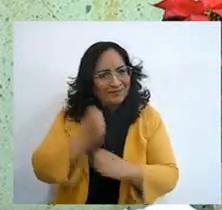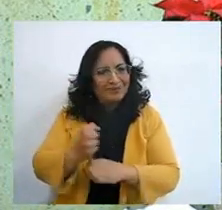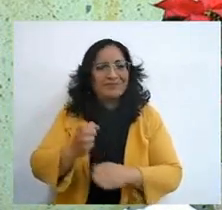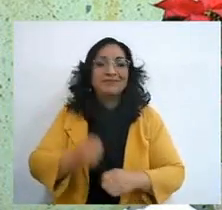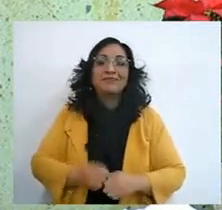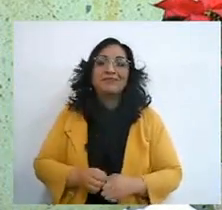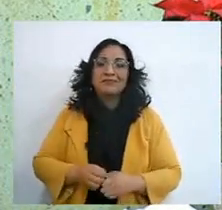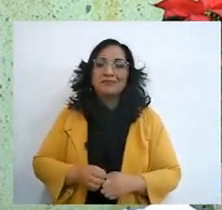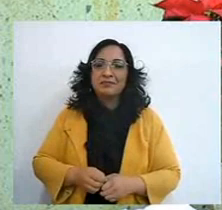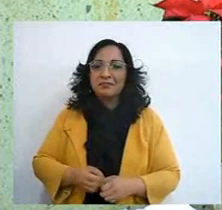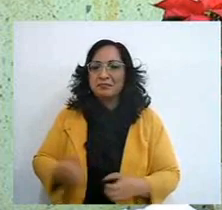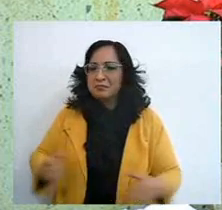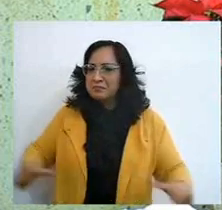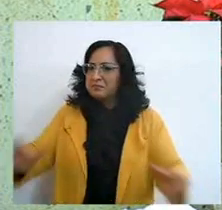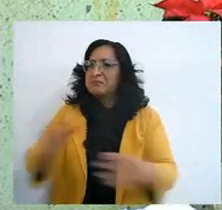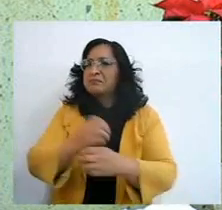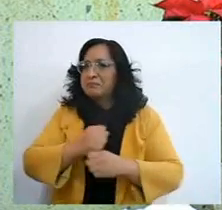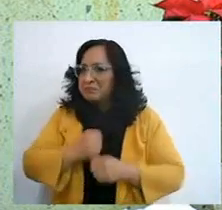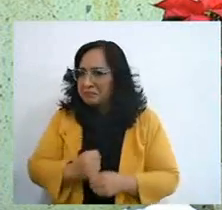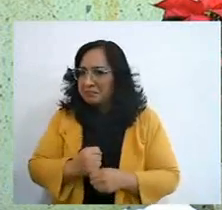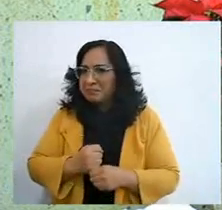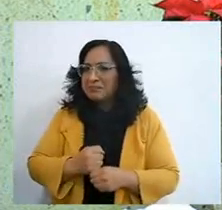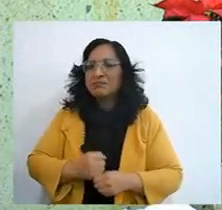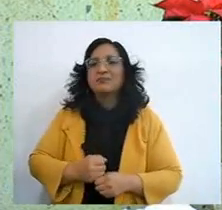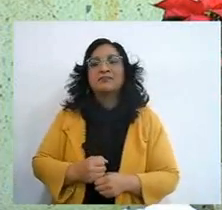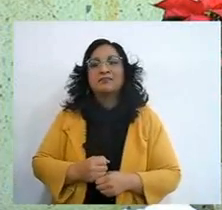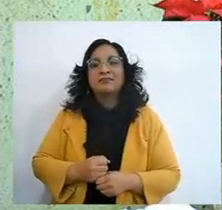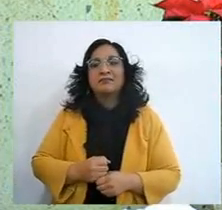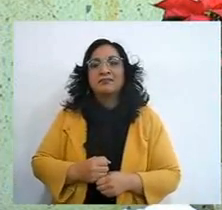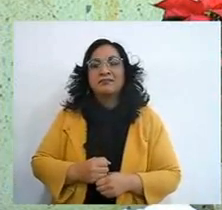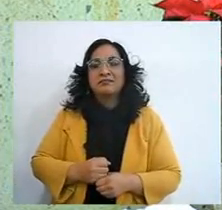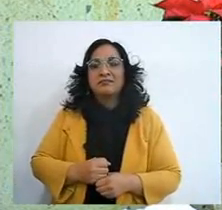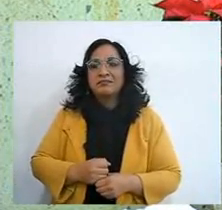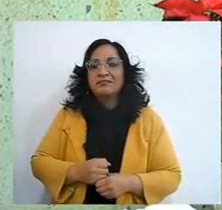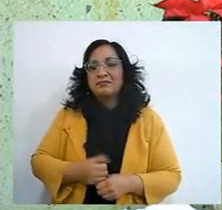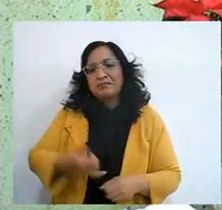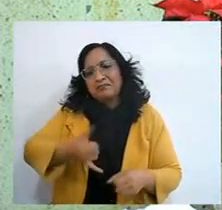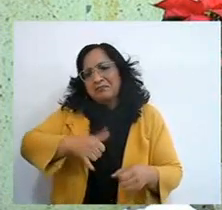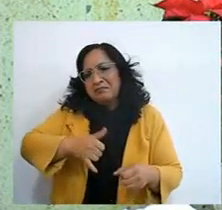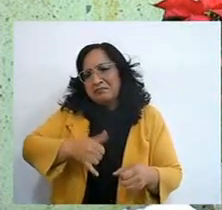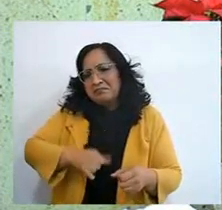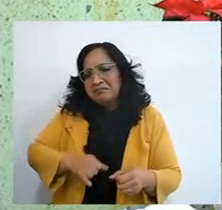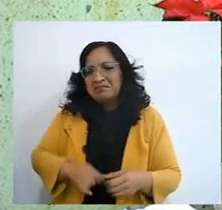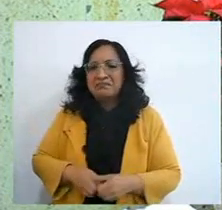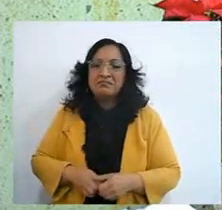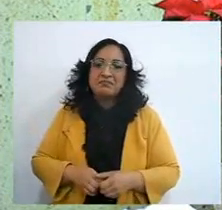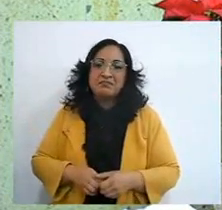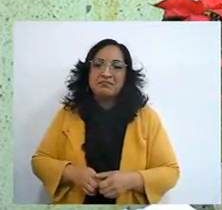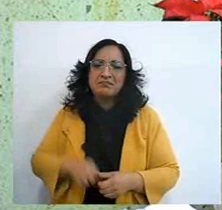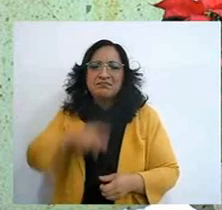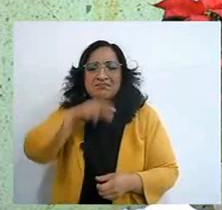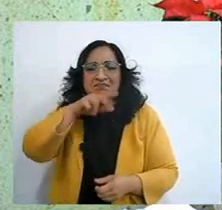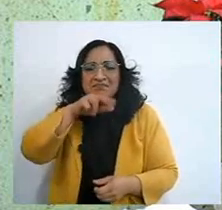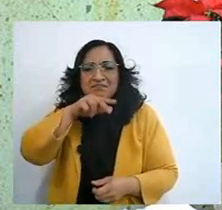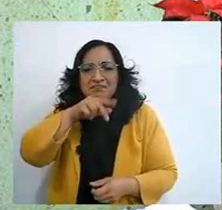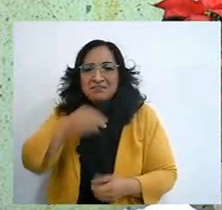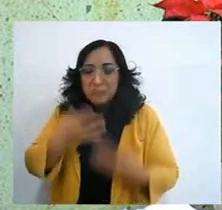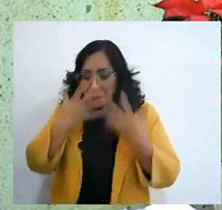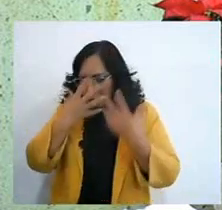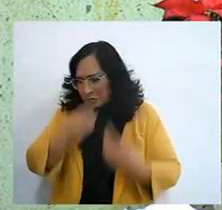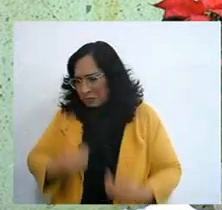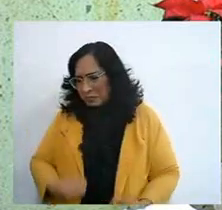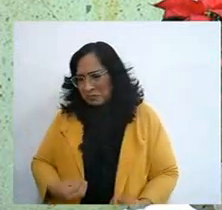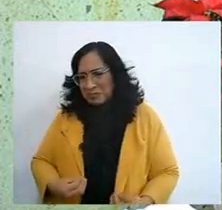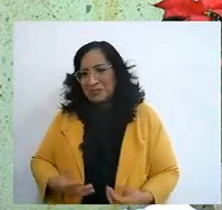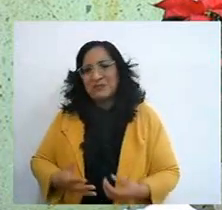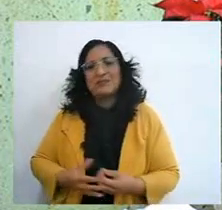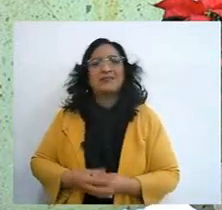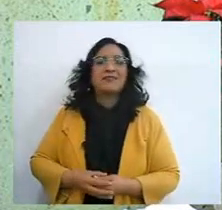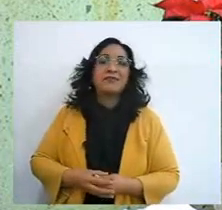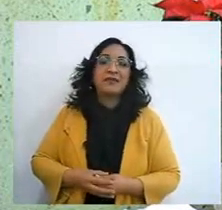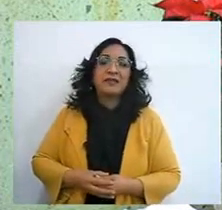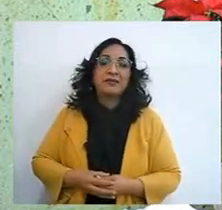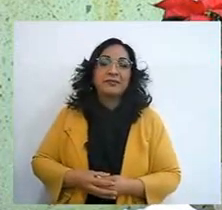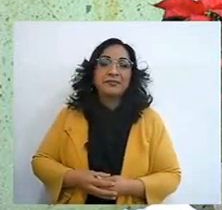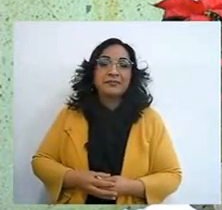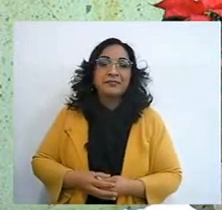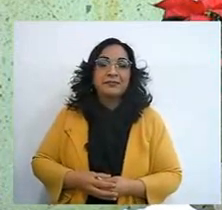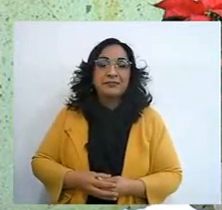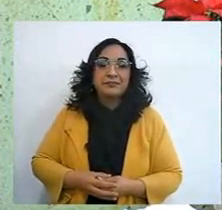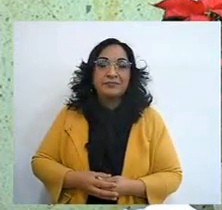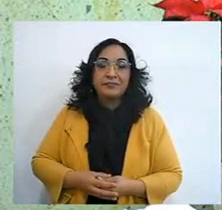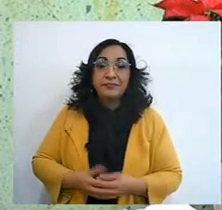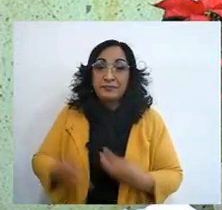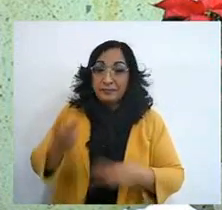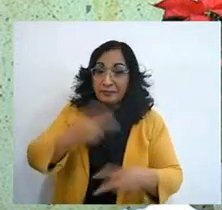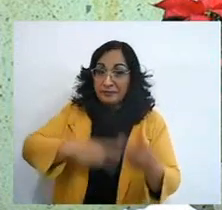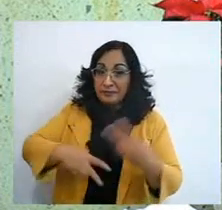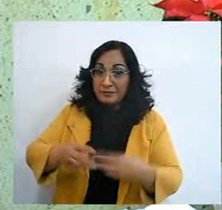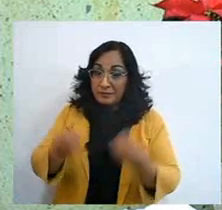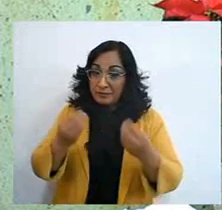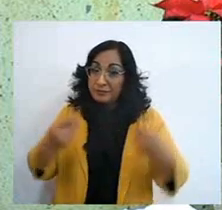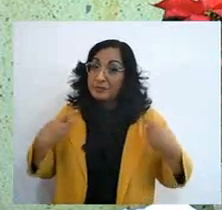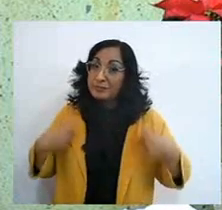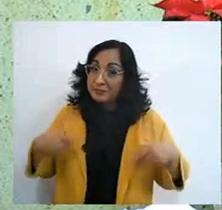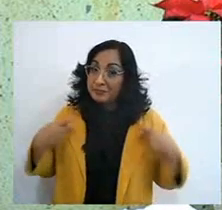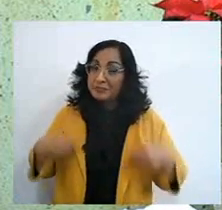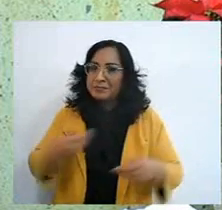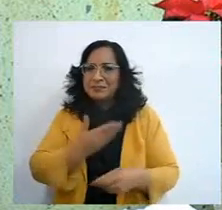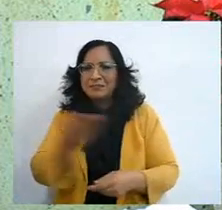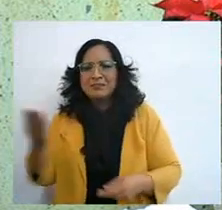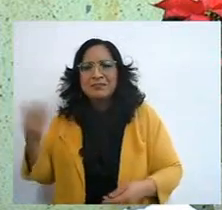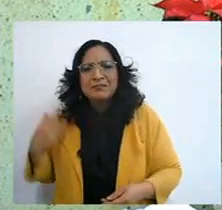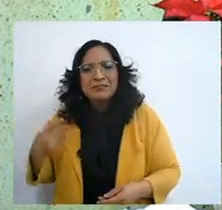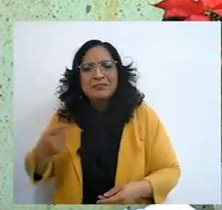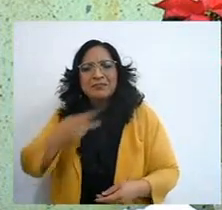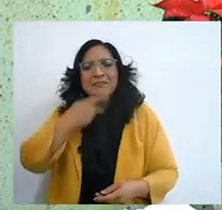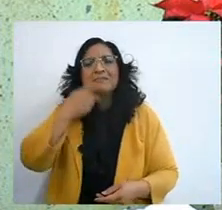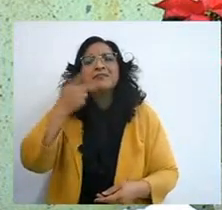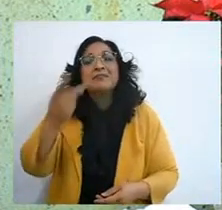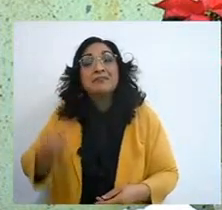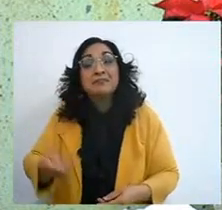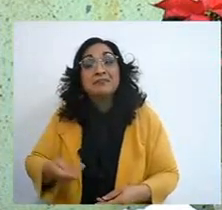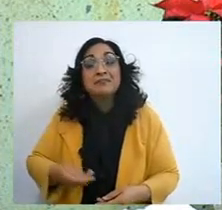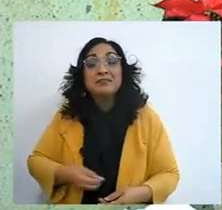stigmas, vices, anguish, sadness, and many people came to speak to us about the Word of the Lord,